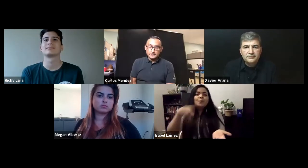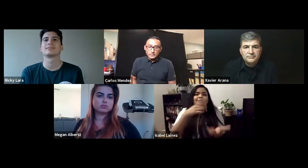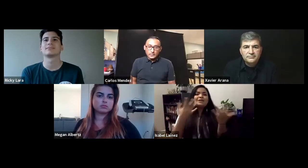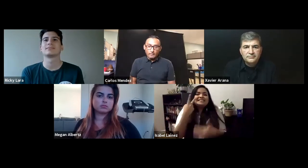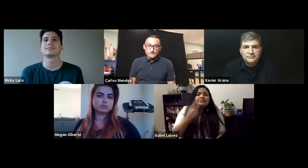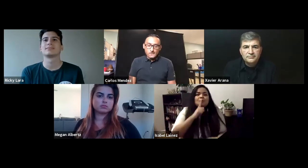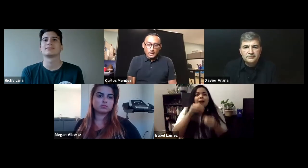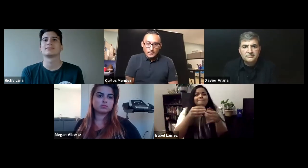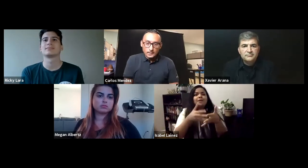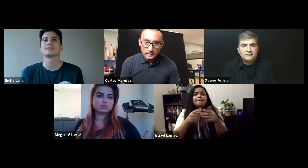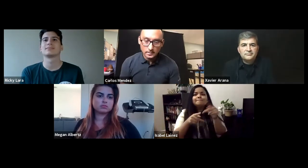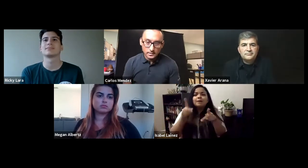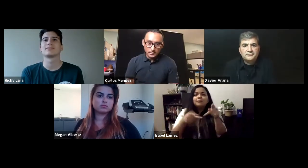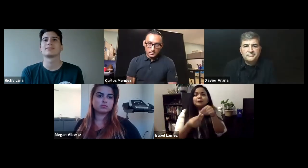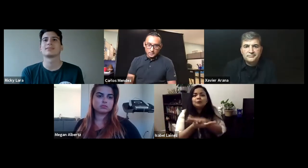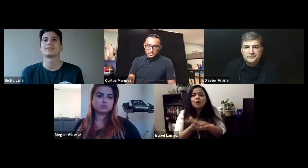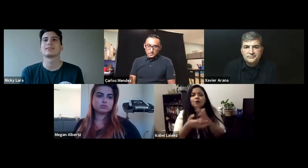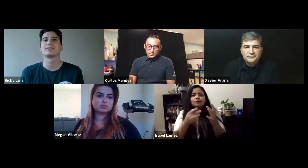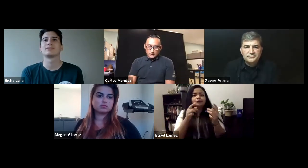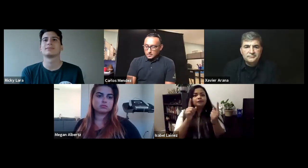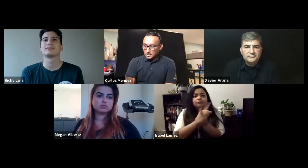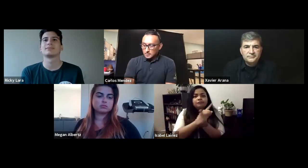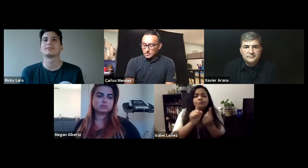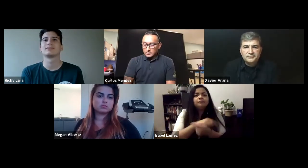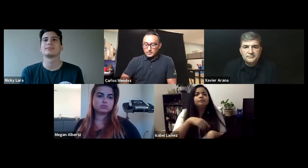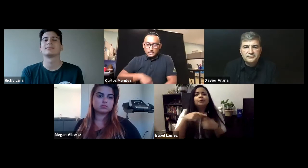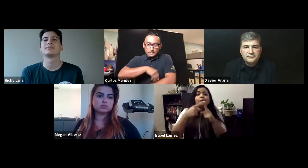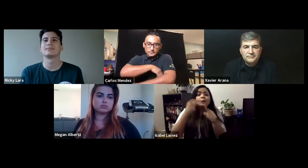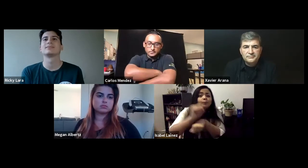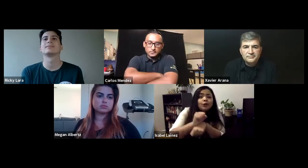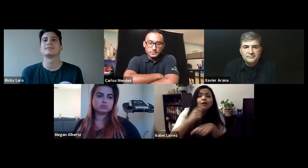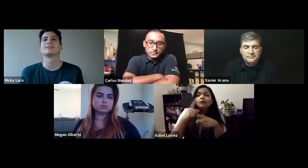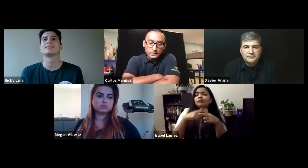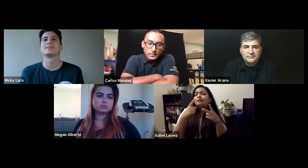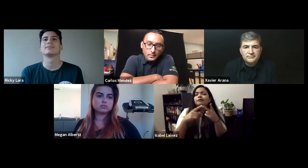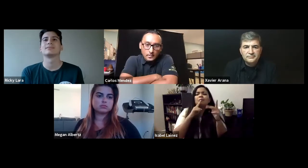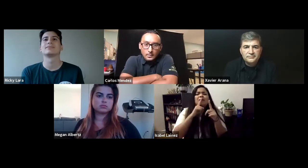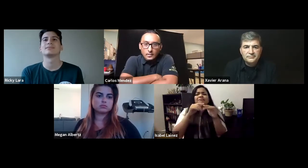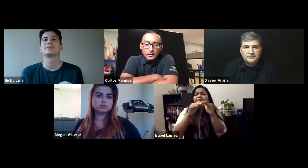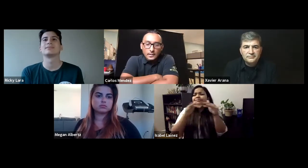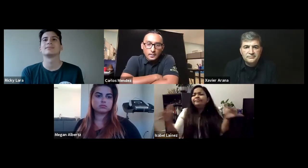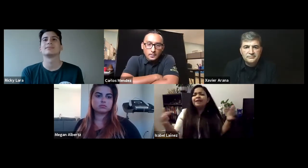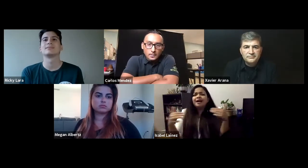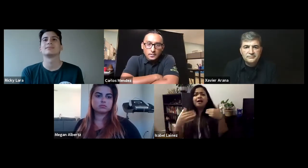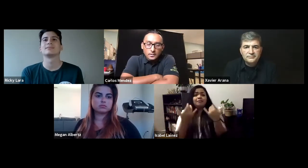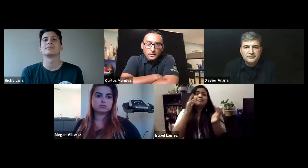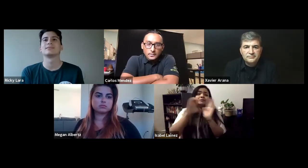and if you don't know anything, you, you know... you meet a lot of people, you go to school.